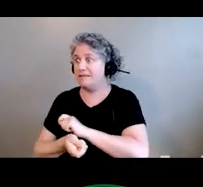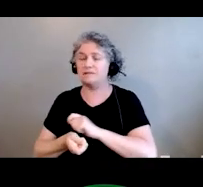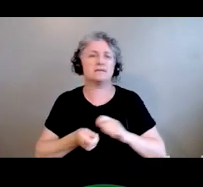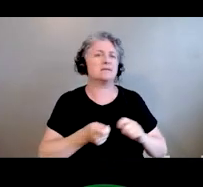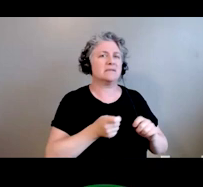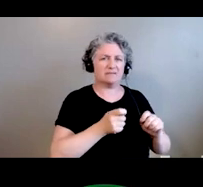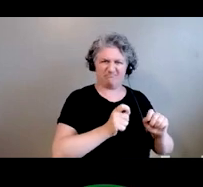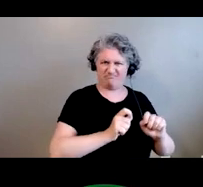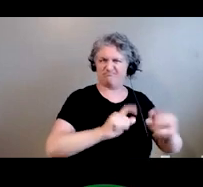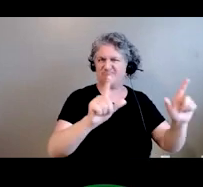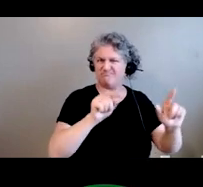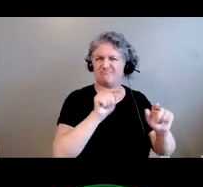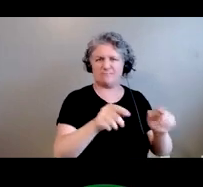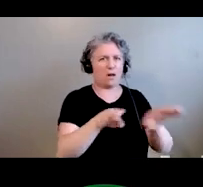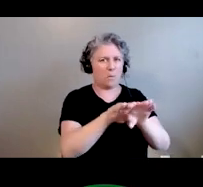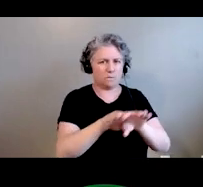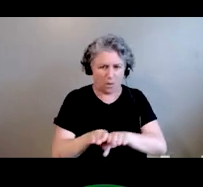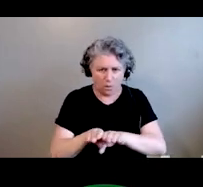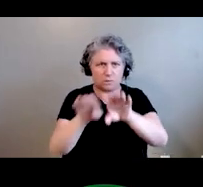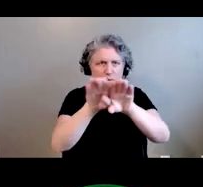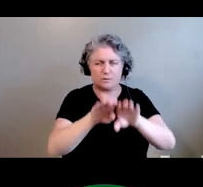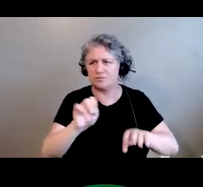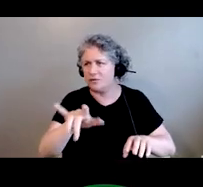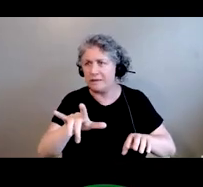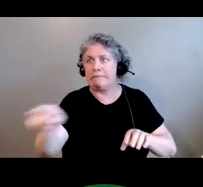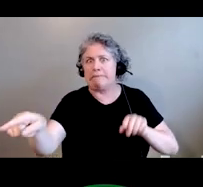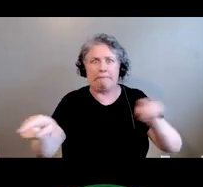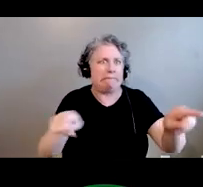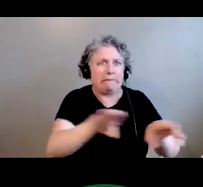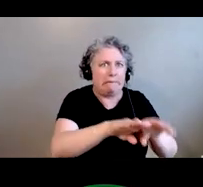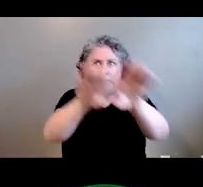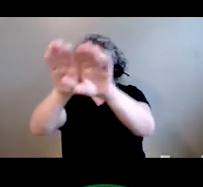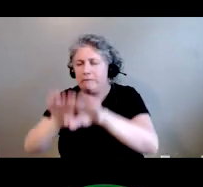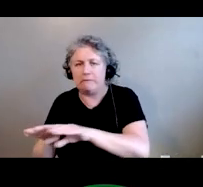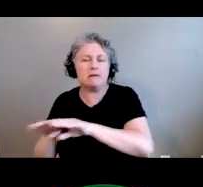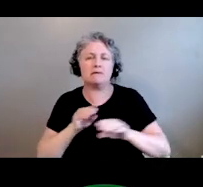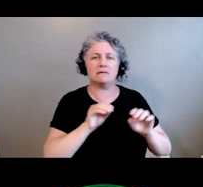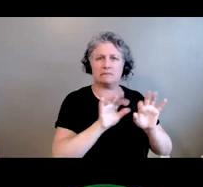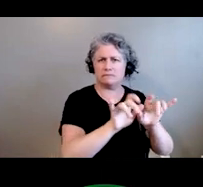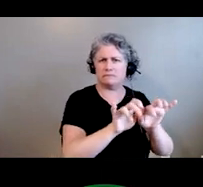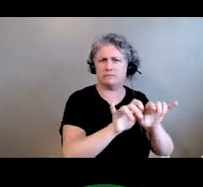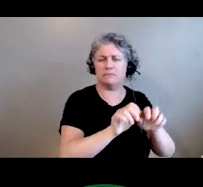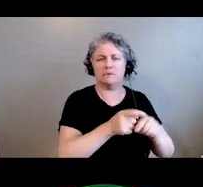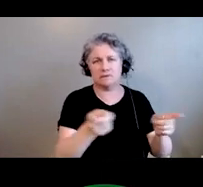a lot of people I think we have to figure out how to, come again, it's information sharing, but how we communicate that.